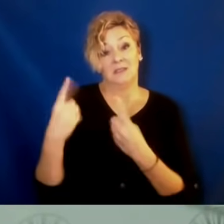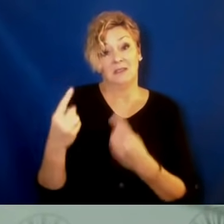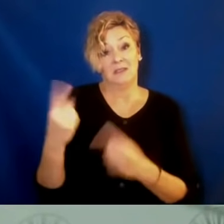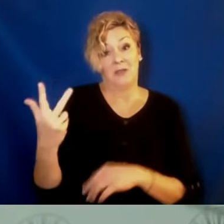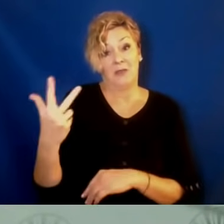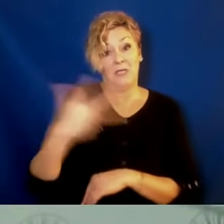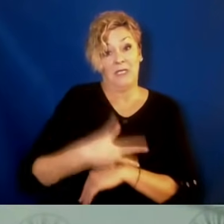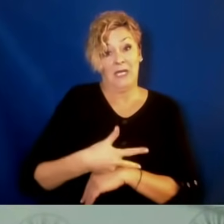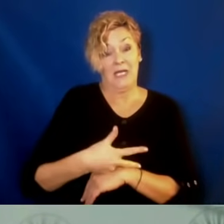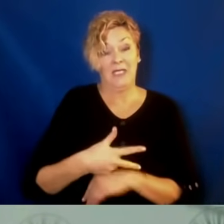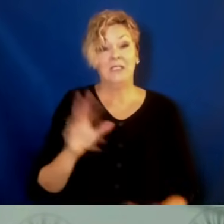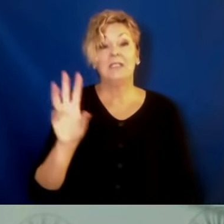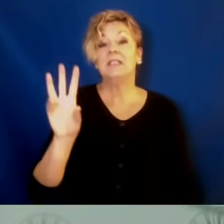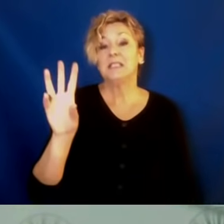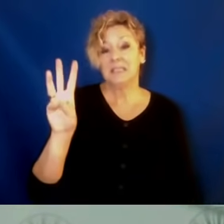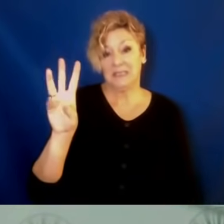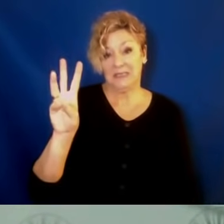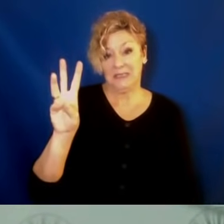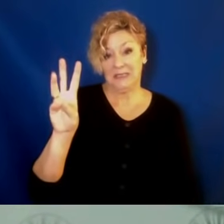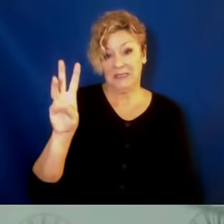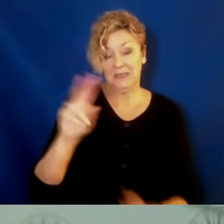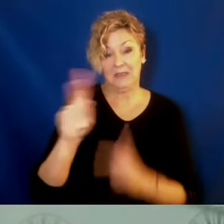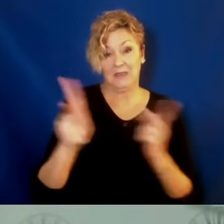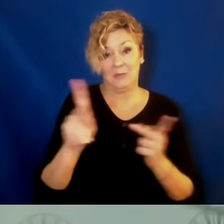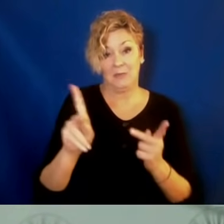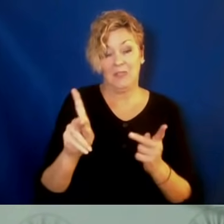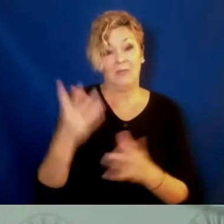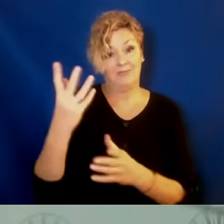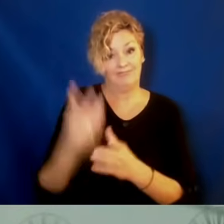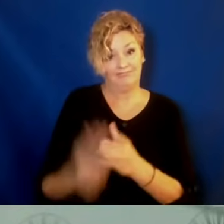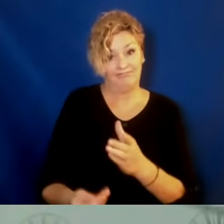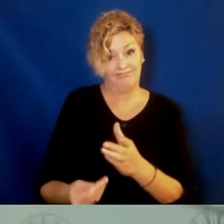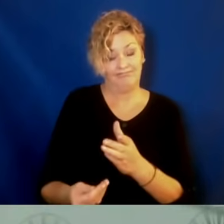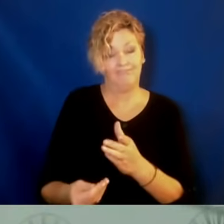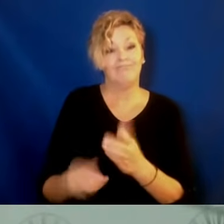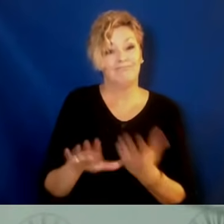At the moment we have 2000 945 active cases of whom 90 are currently in hospital.